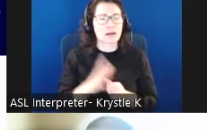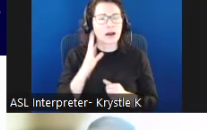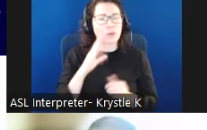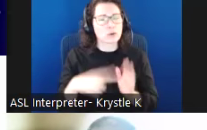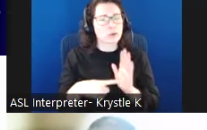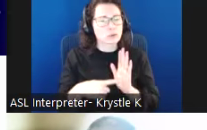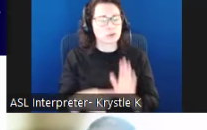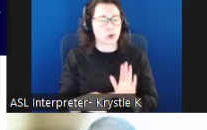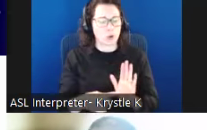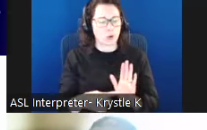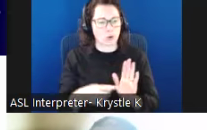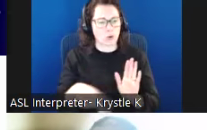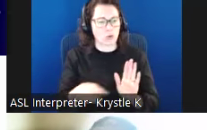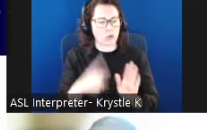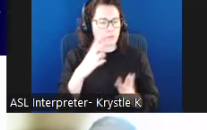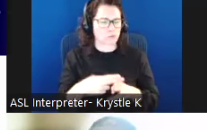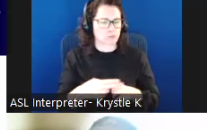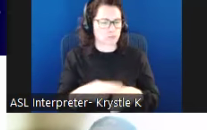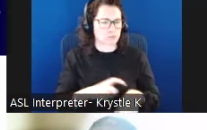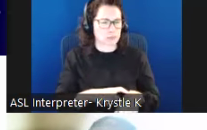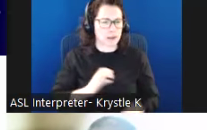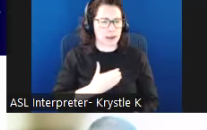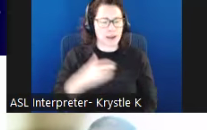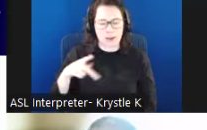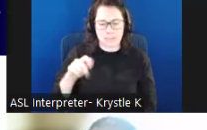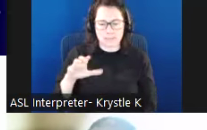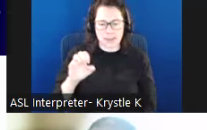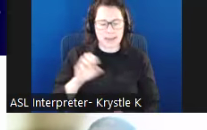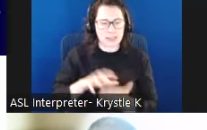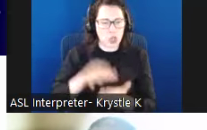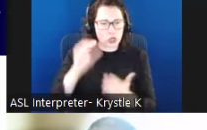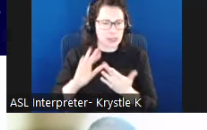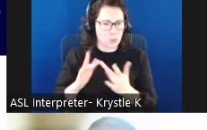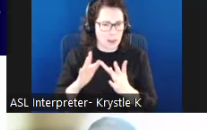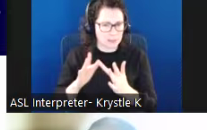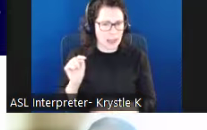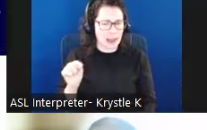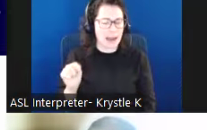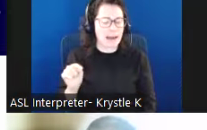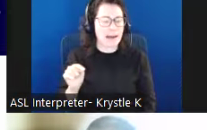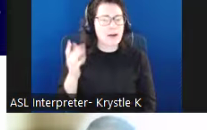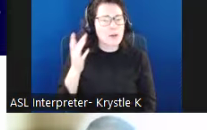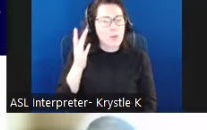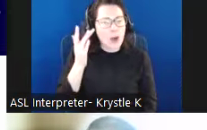for, uh, a little bit our PACE learning